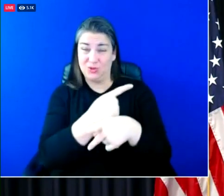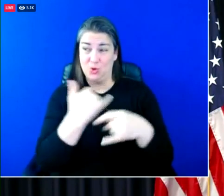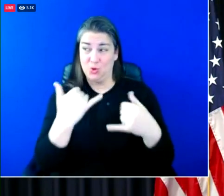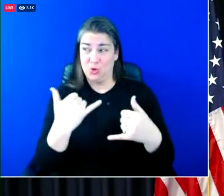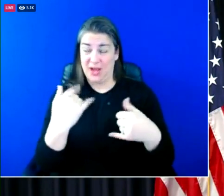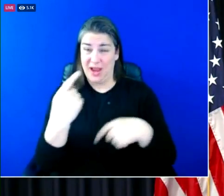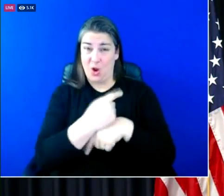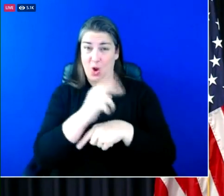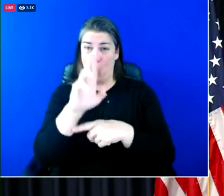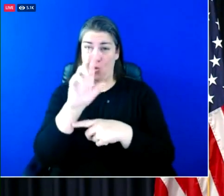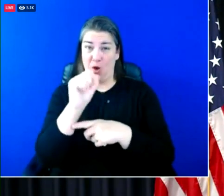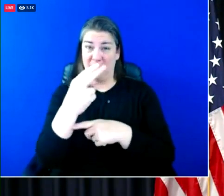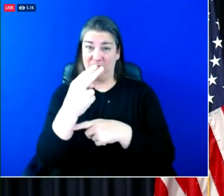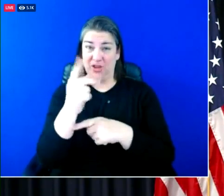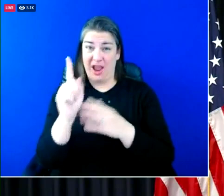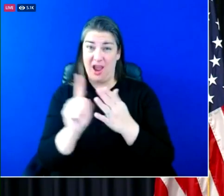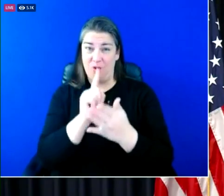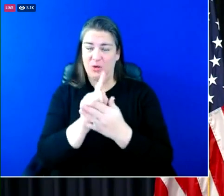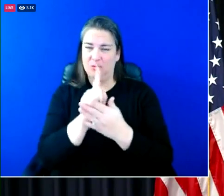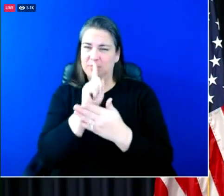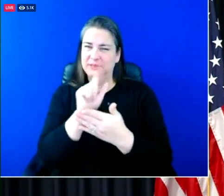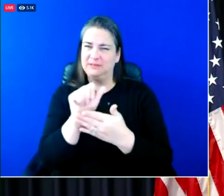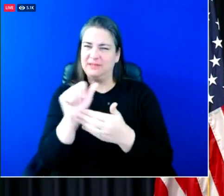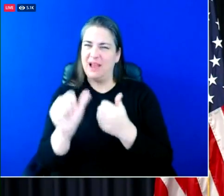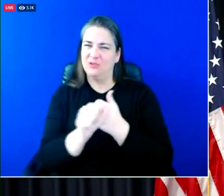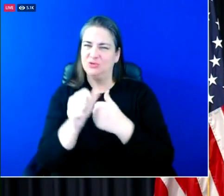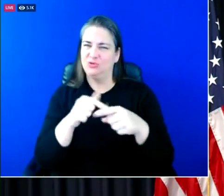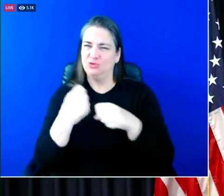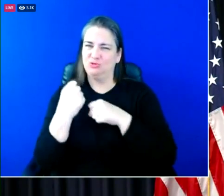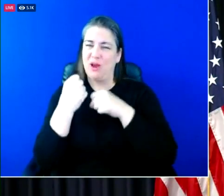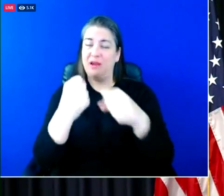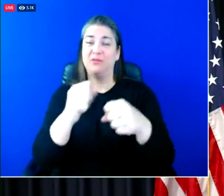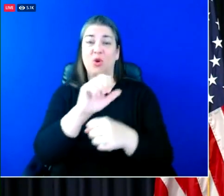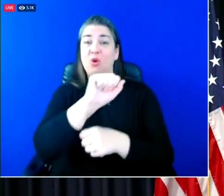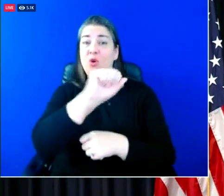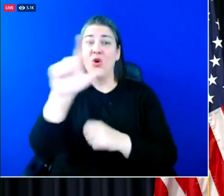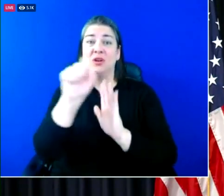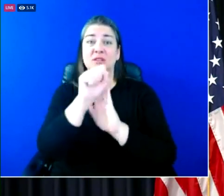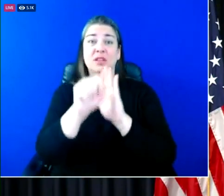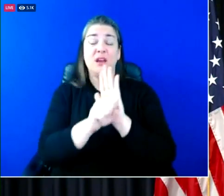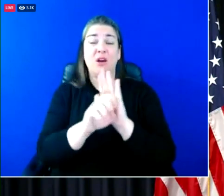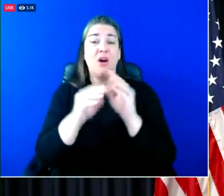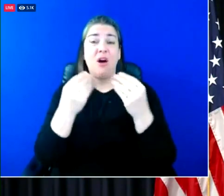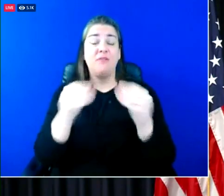dangerous, so I'm closing all state offices beginning at 2 30 Eastern time